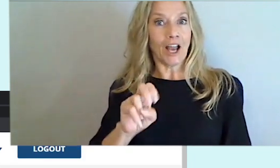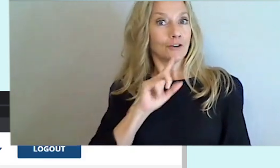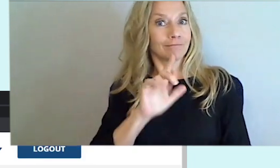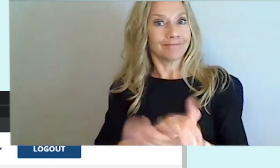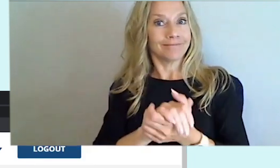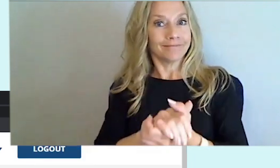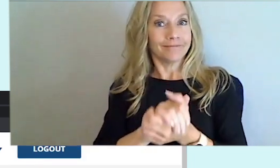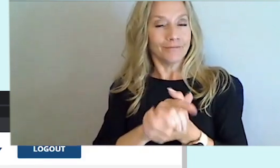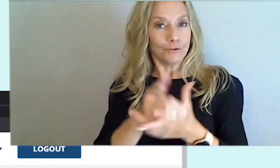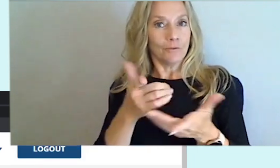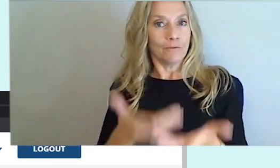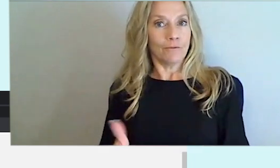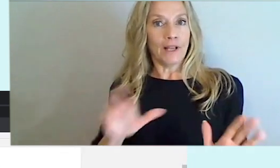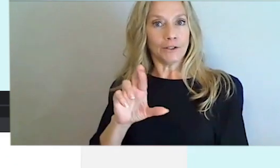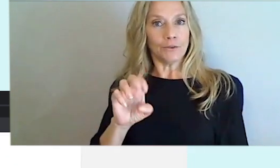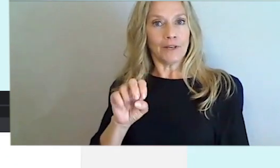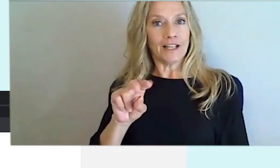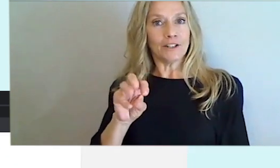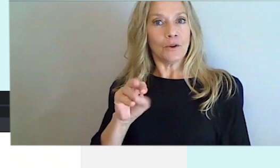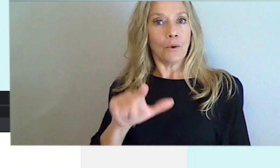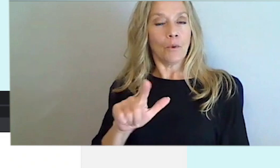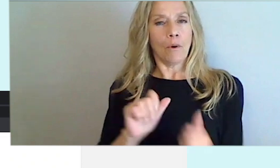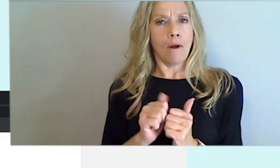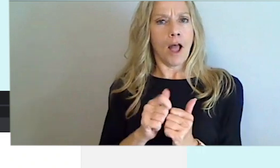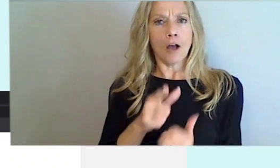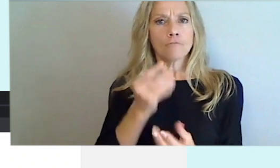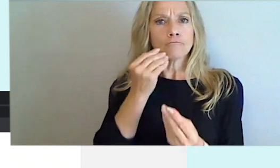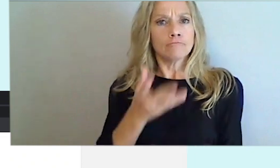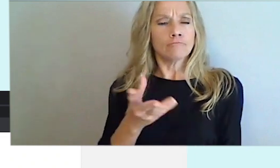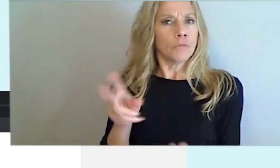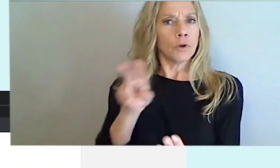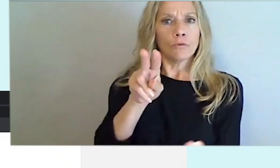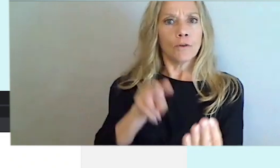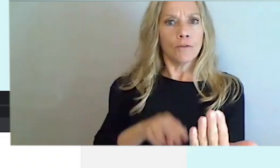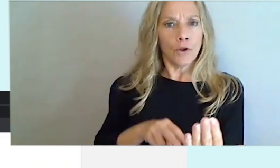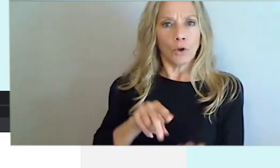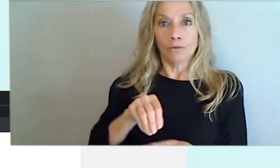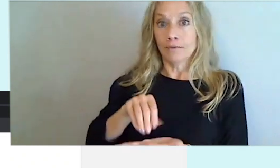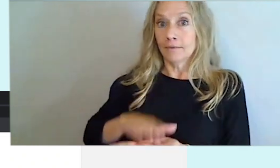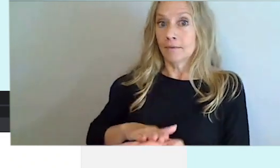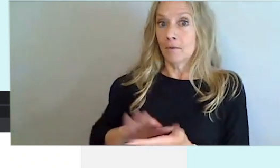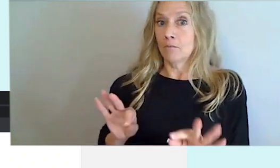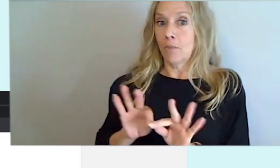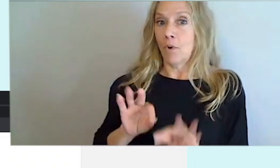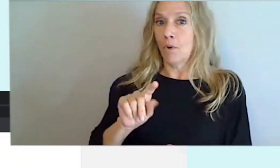you can review the information about your confirmation and write down your tracking number to keep track of your renewal.